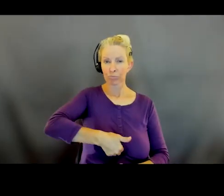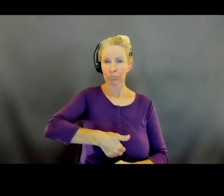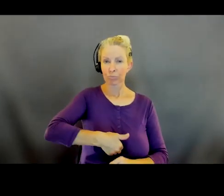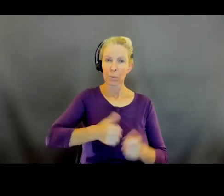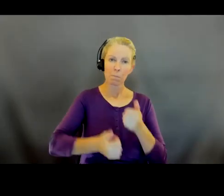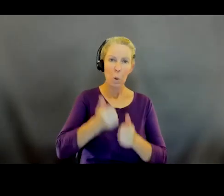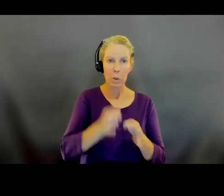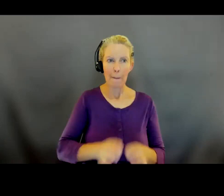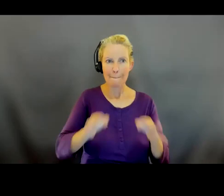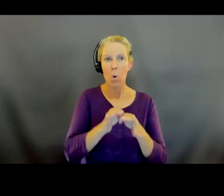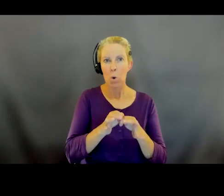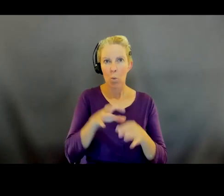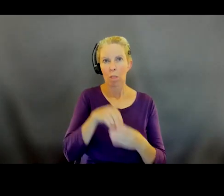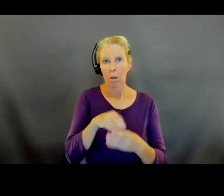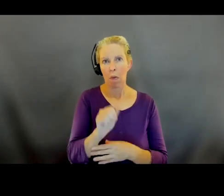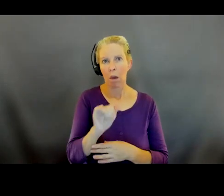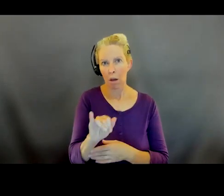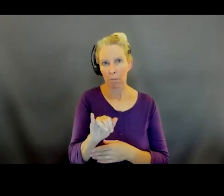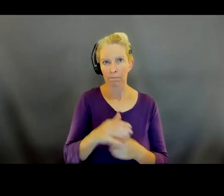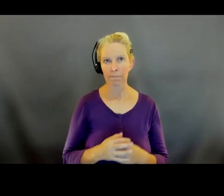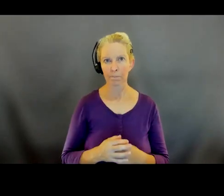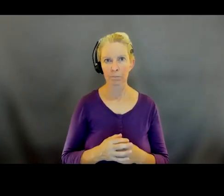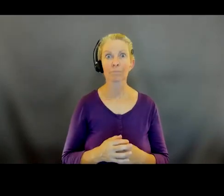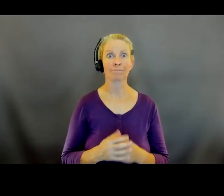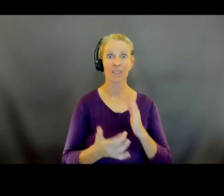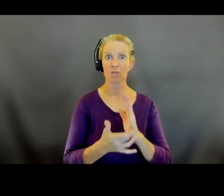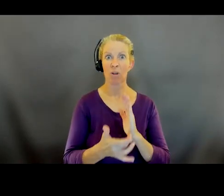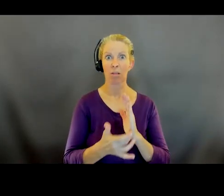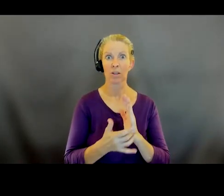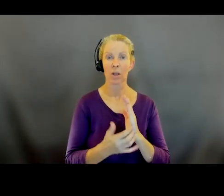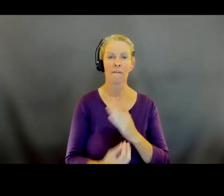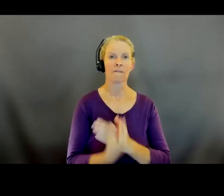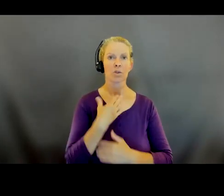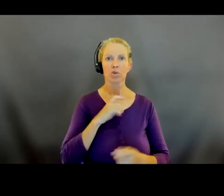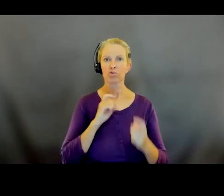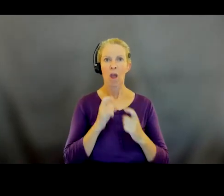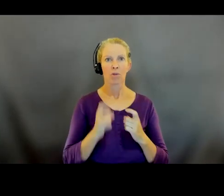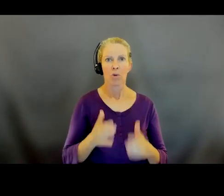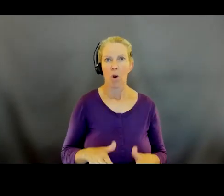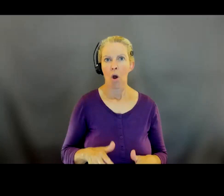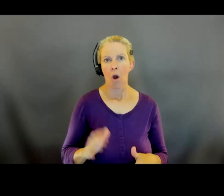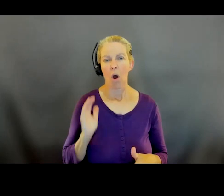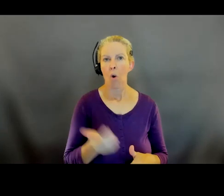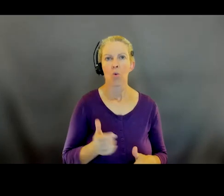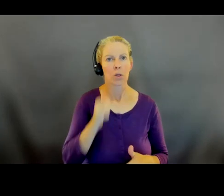general-purpose technologies are reshaping the way we work, interact, and live. The world is set to